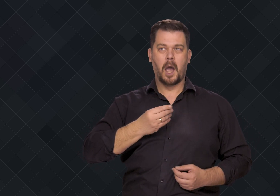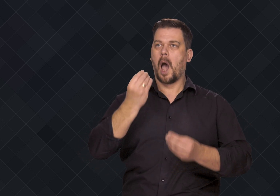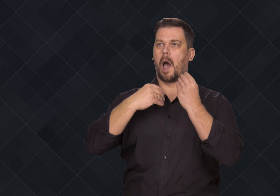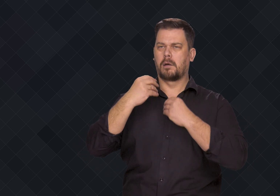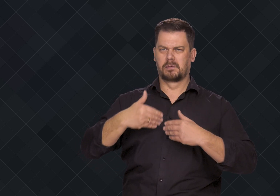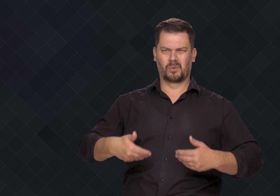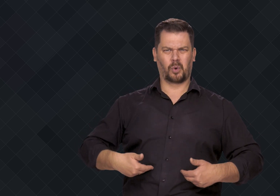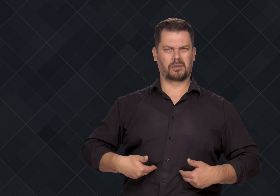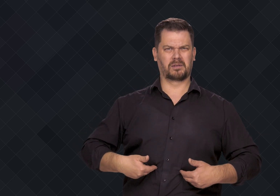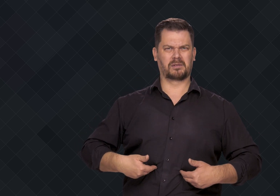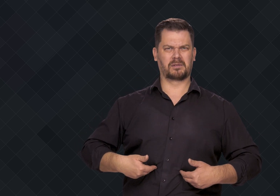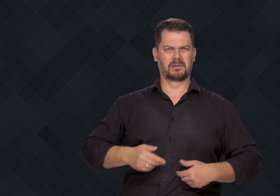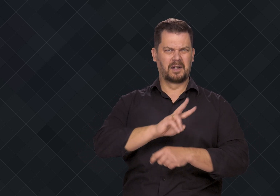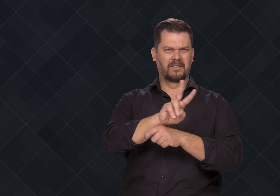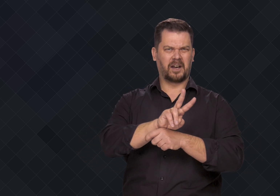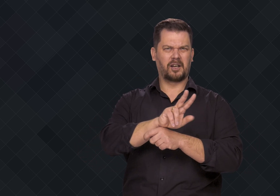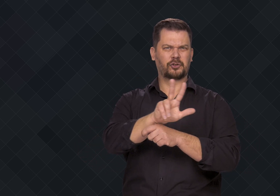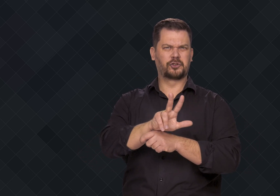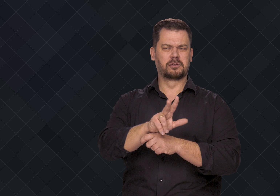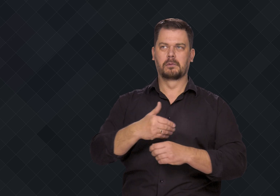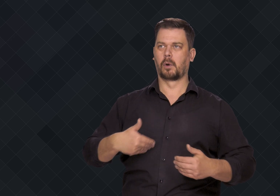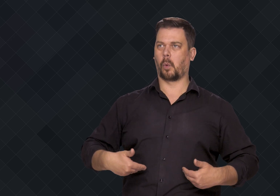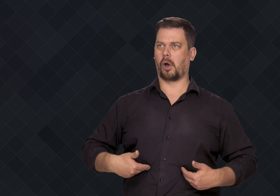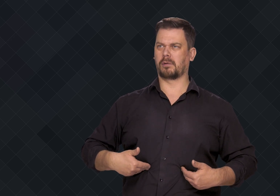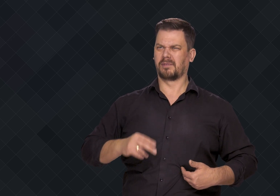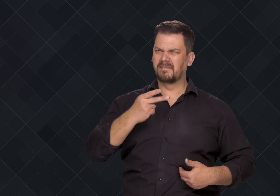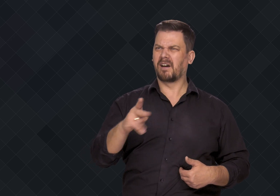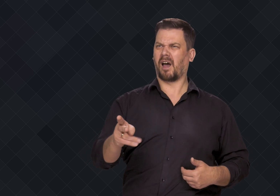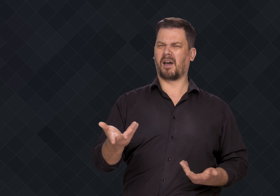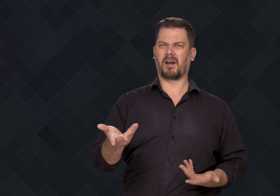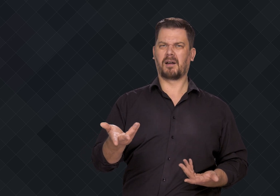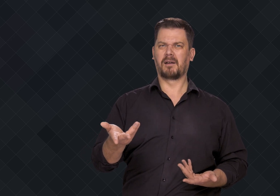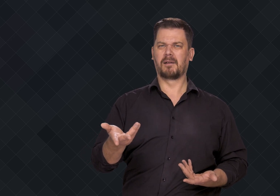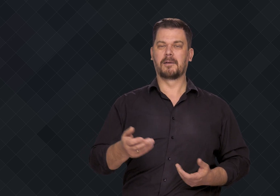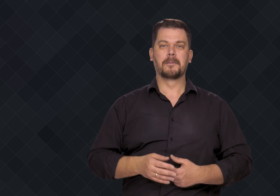You eat, and after about 2-3 hours, you're hungry again.